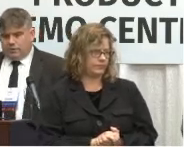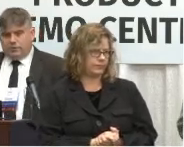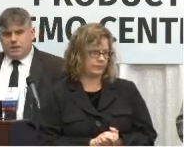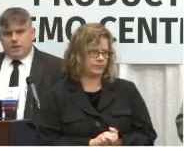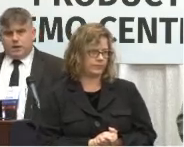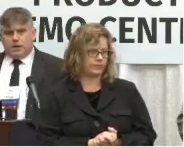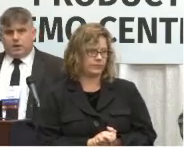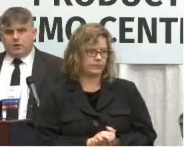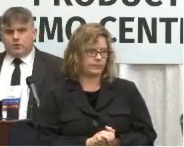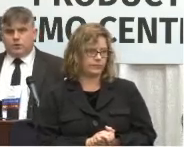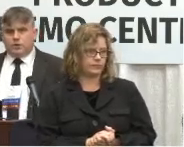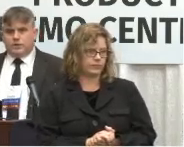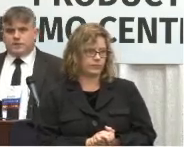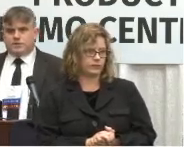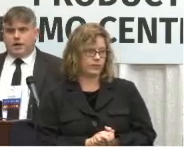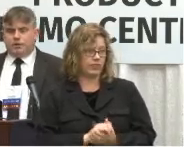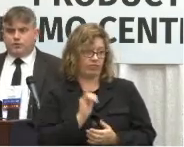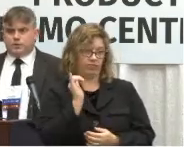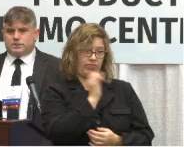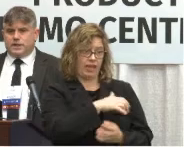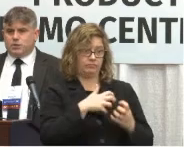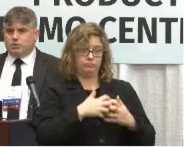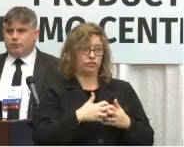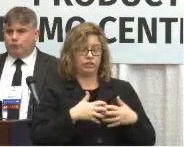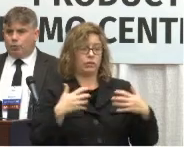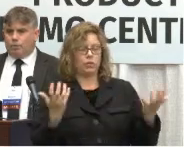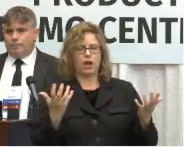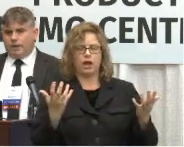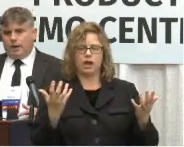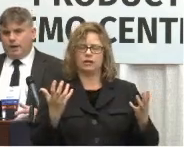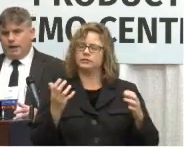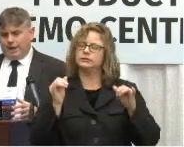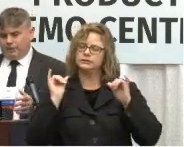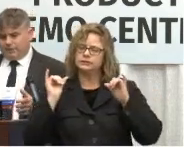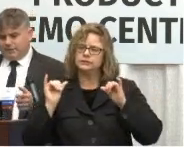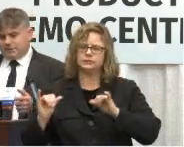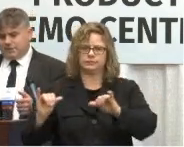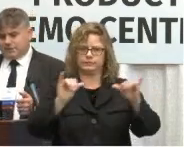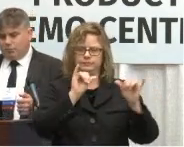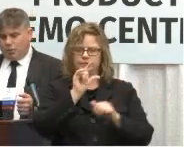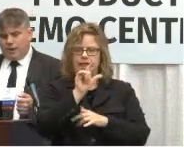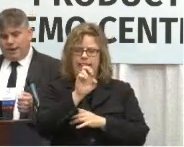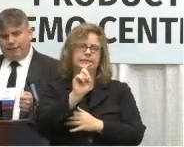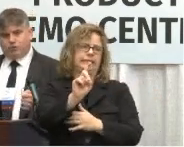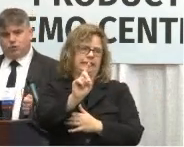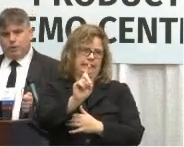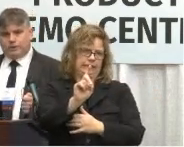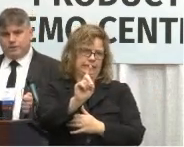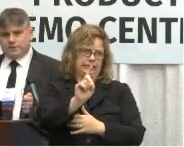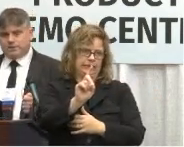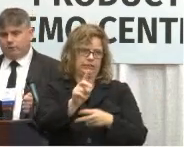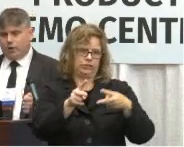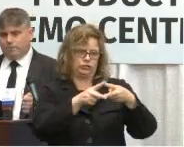The unit itself uses a uniform LED system where you have two LEDs in the front